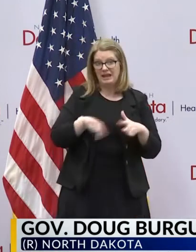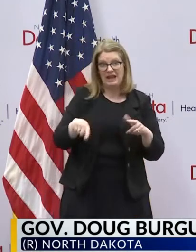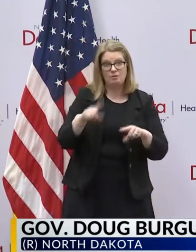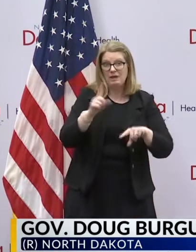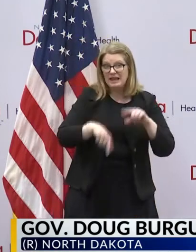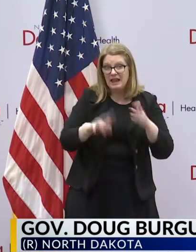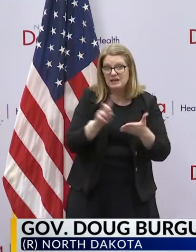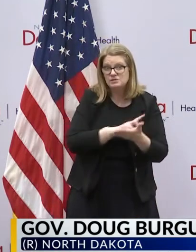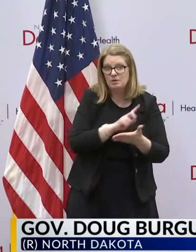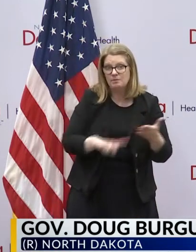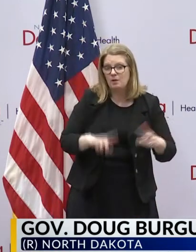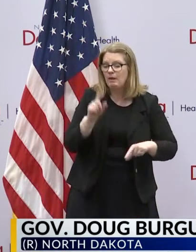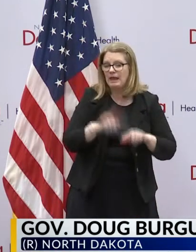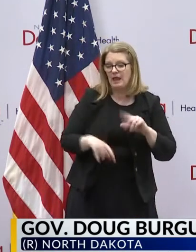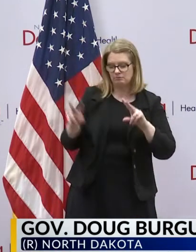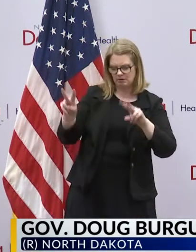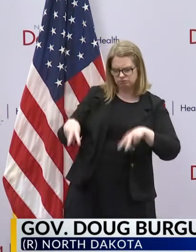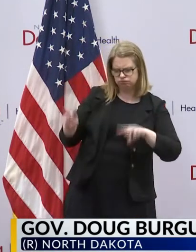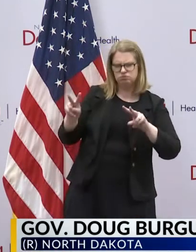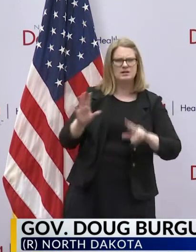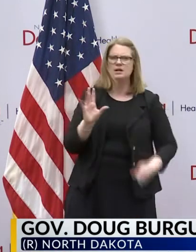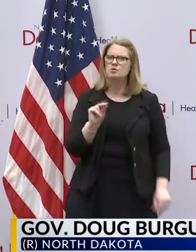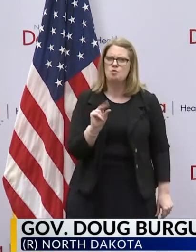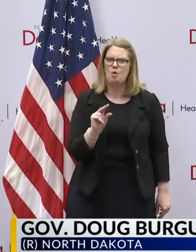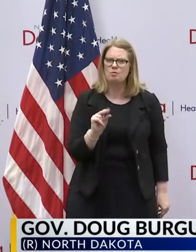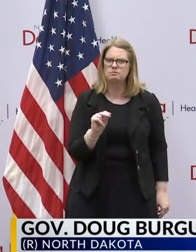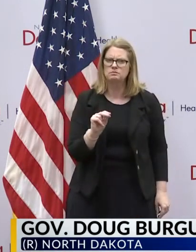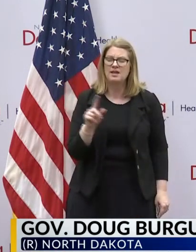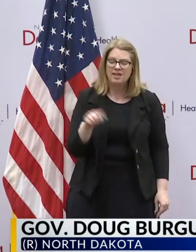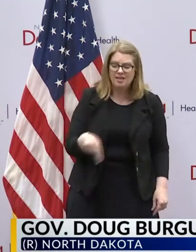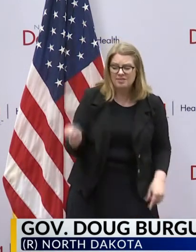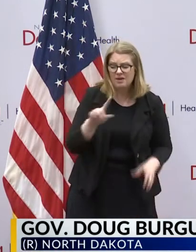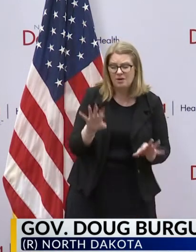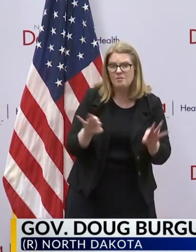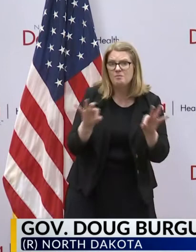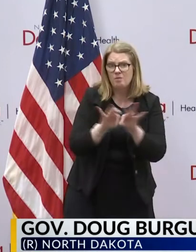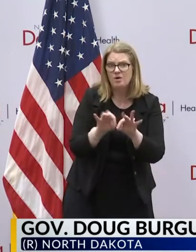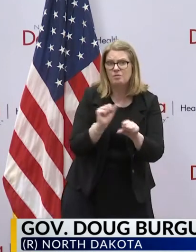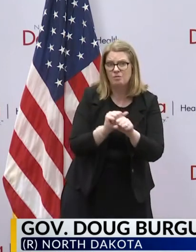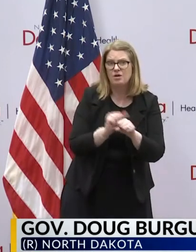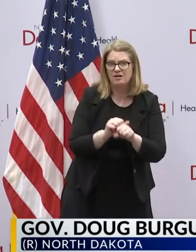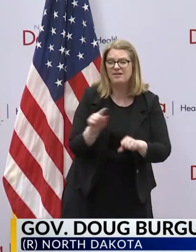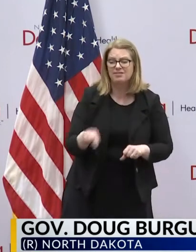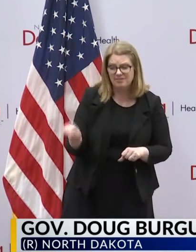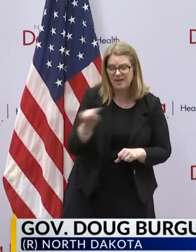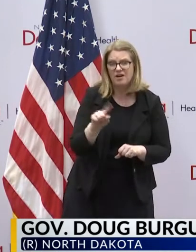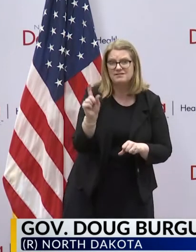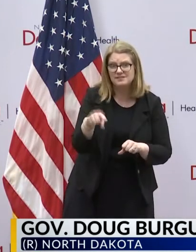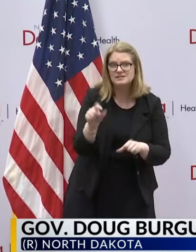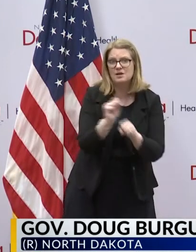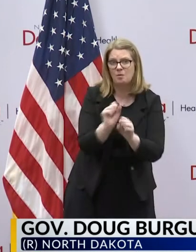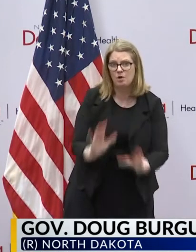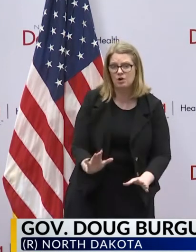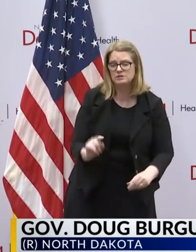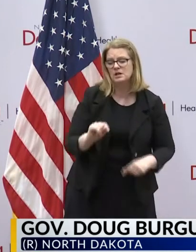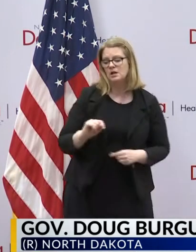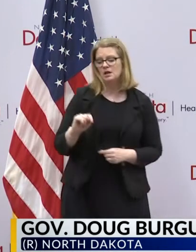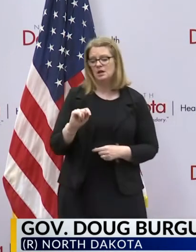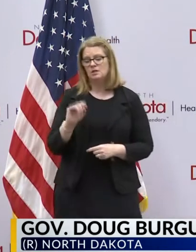VIRUS DOESN'T DISCRIMINATE. AND NEITHER SHOULD WE. I WOULD ALSO ADD THE IMPORTANT